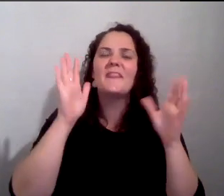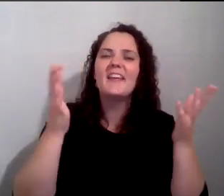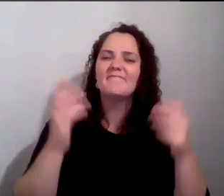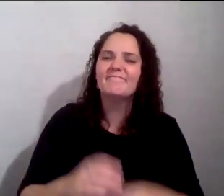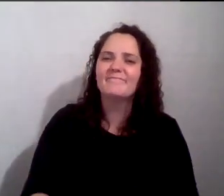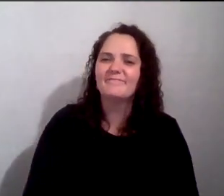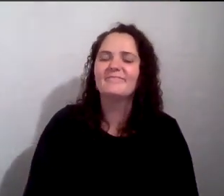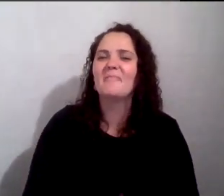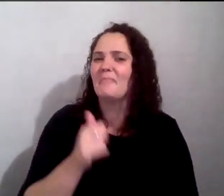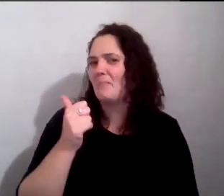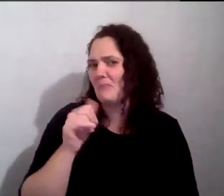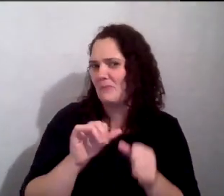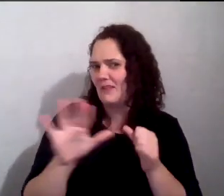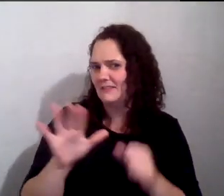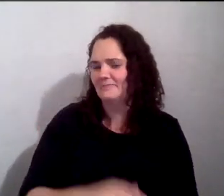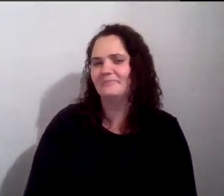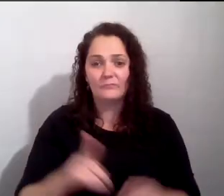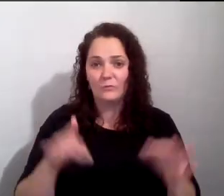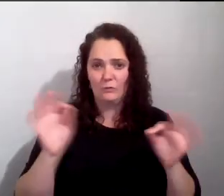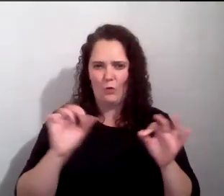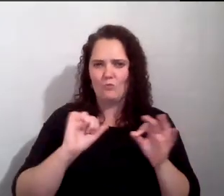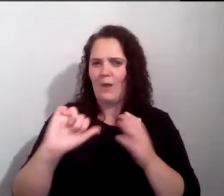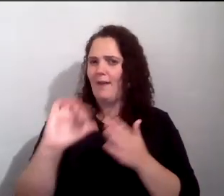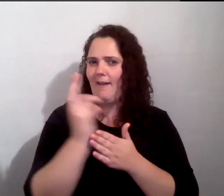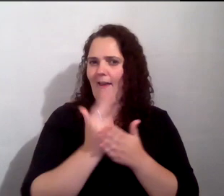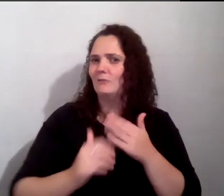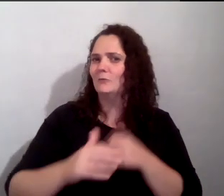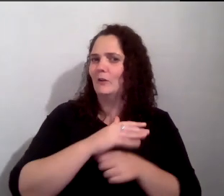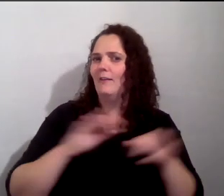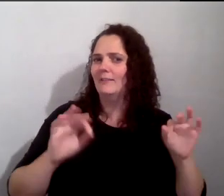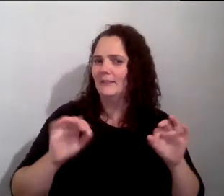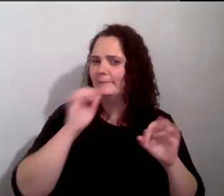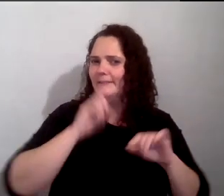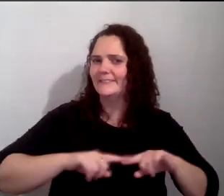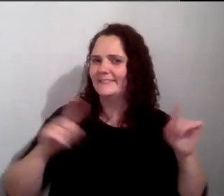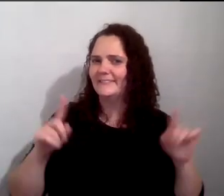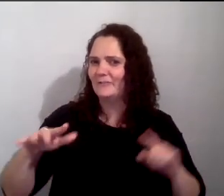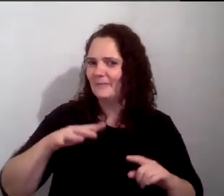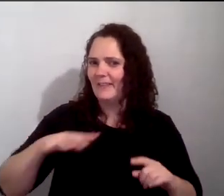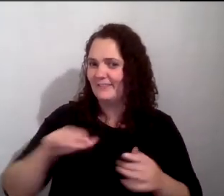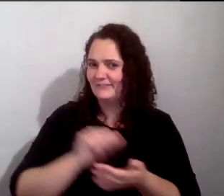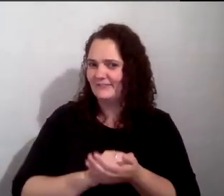Yep excellent and you're not in your studio I can see,